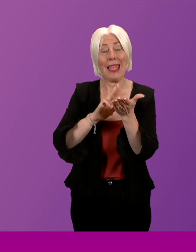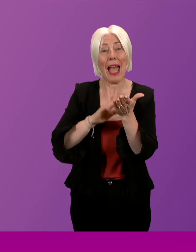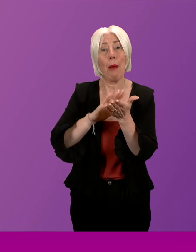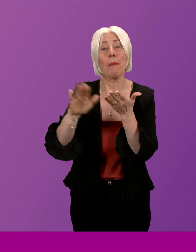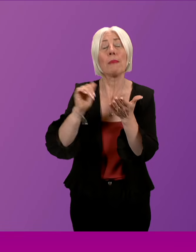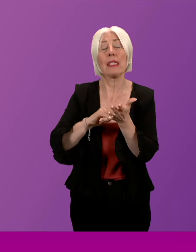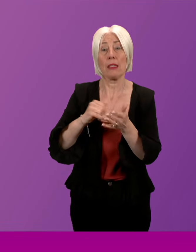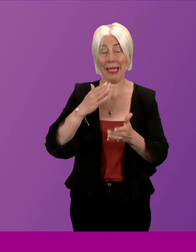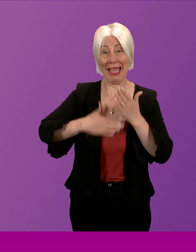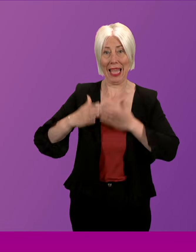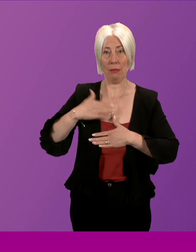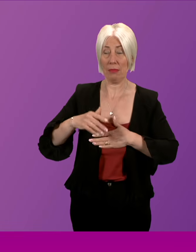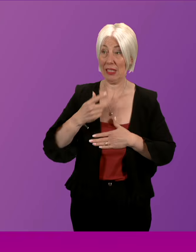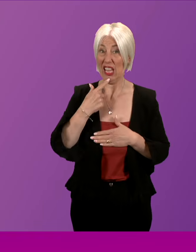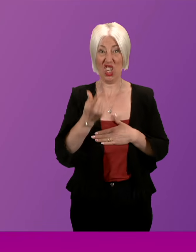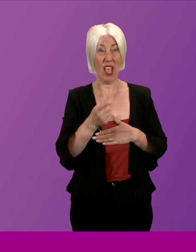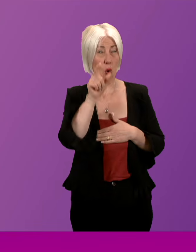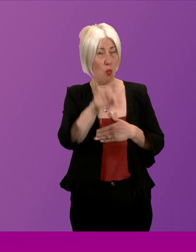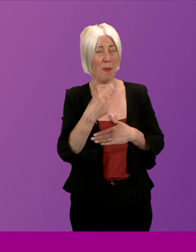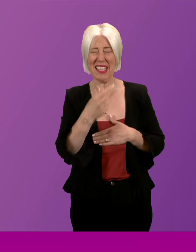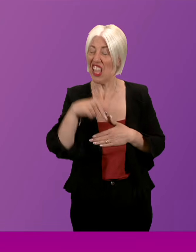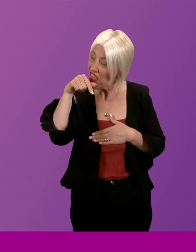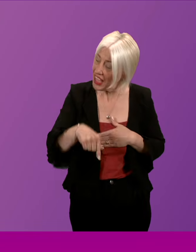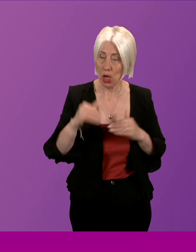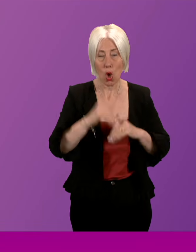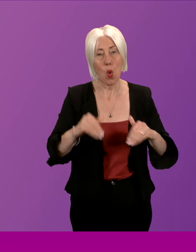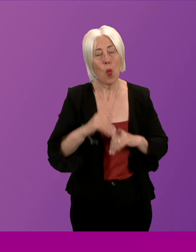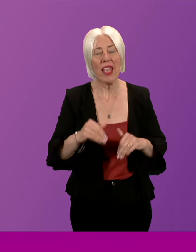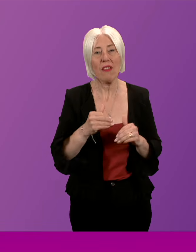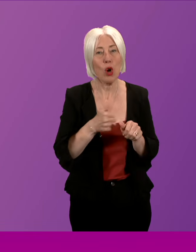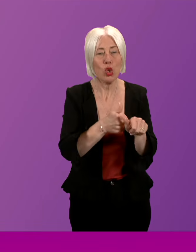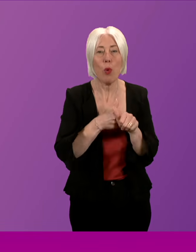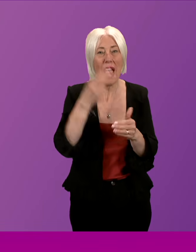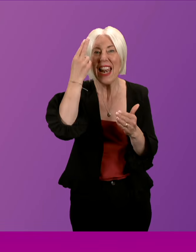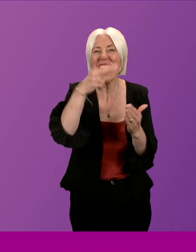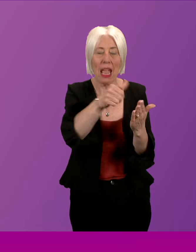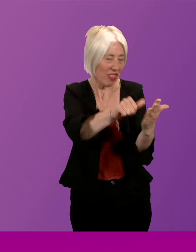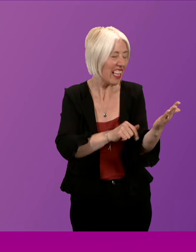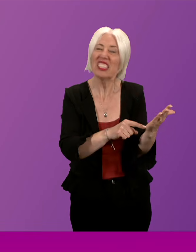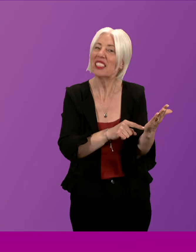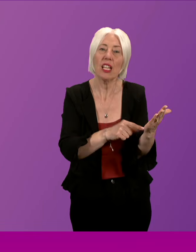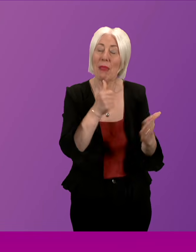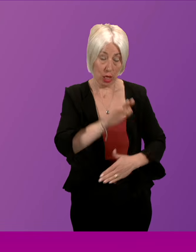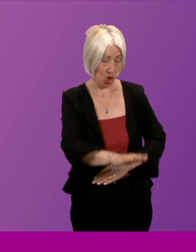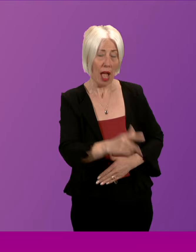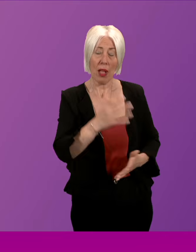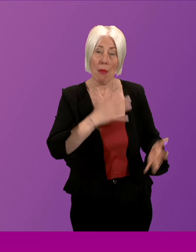“This is what waiting for support can look like. It is not just a name on a waiting list. It is a child becoming more distressed … families